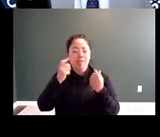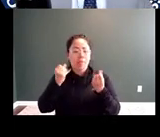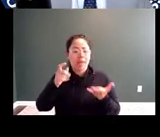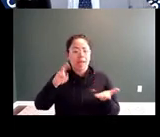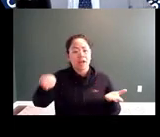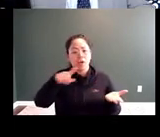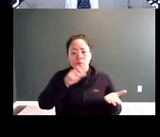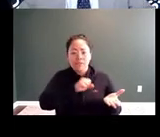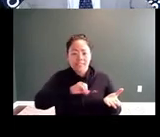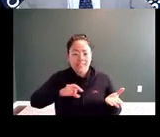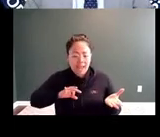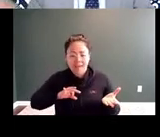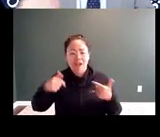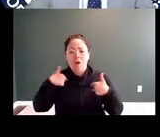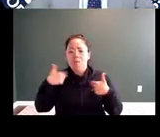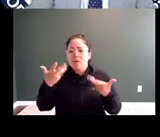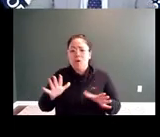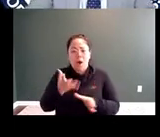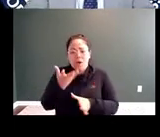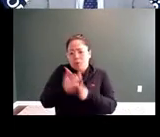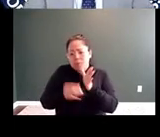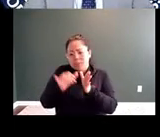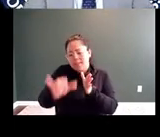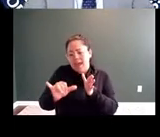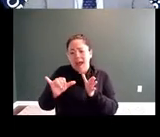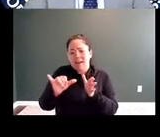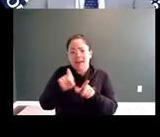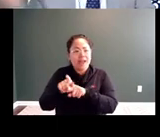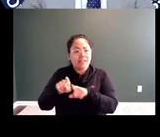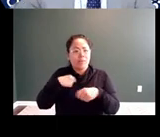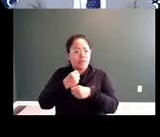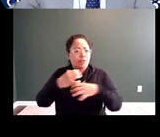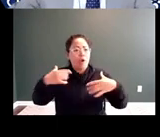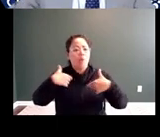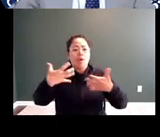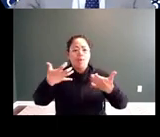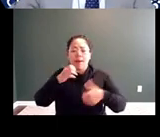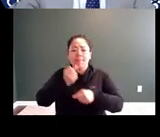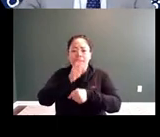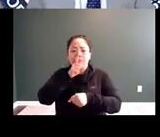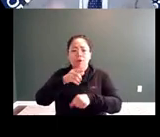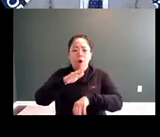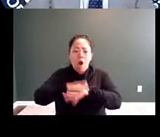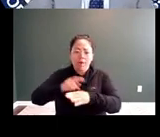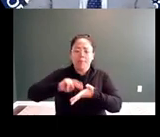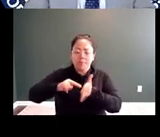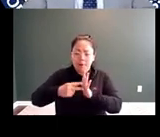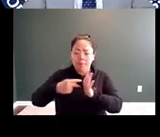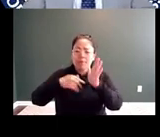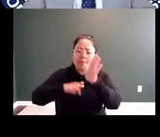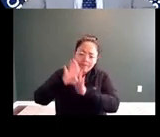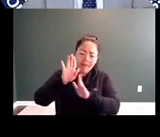and we didn't want to lose that as we grew. We wanted to be really intentional about creating a culture that was still inclusive and warm